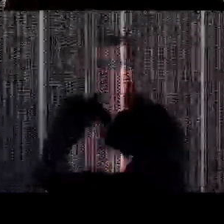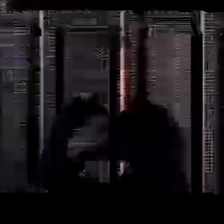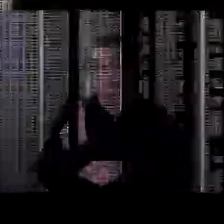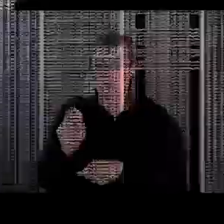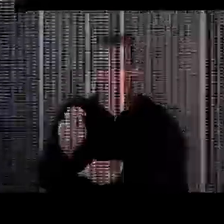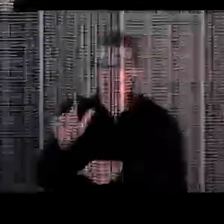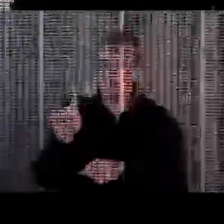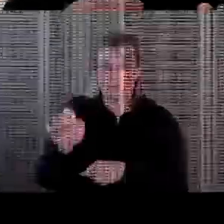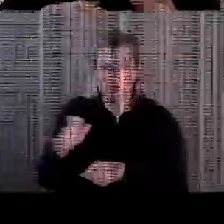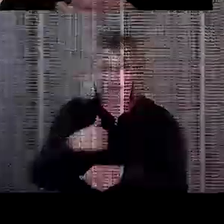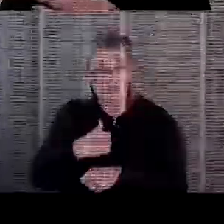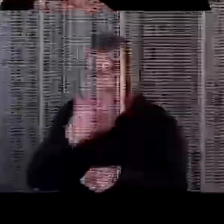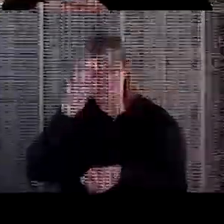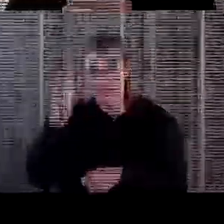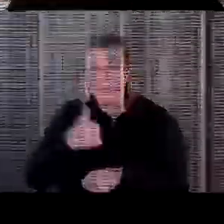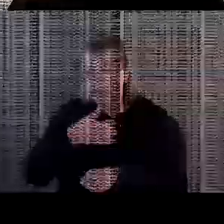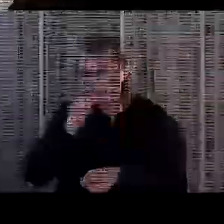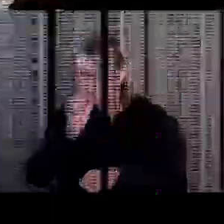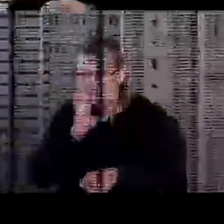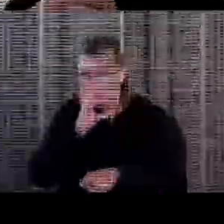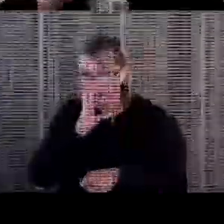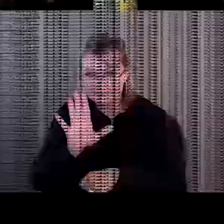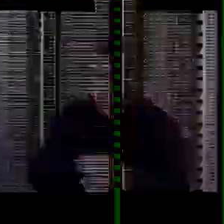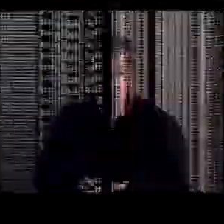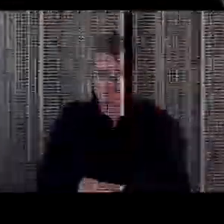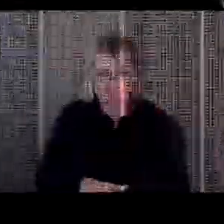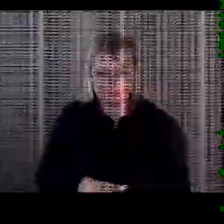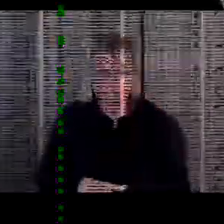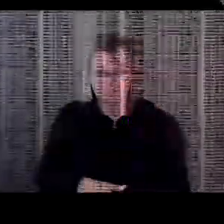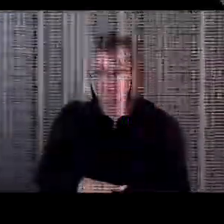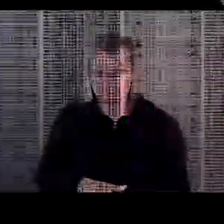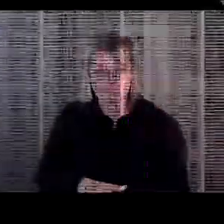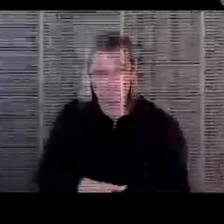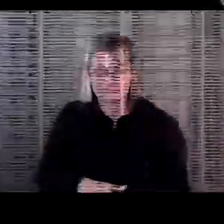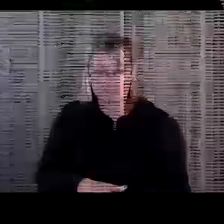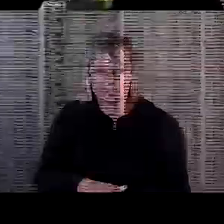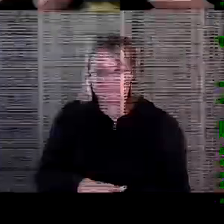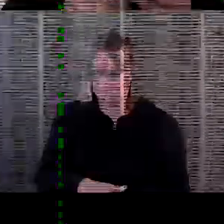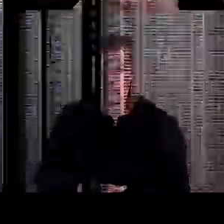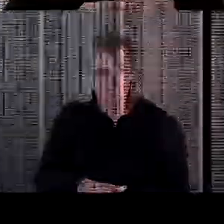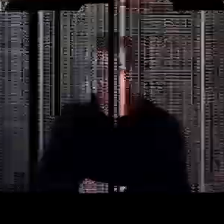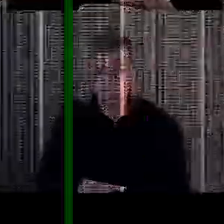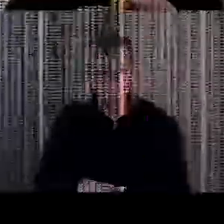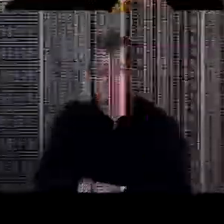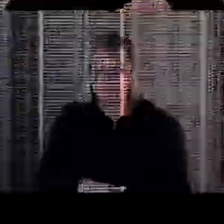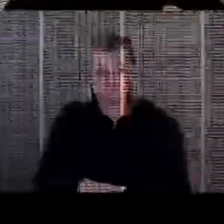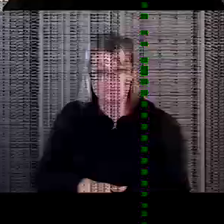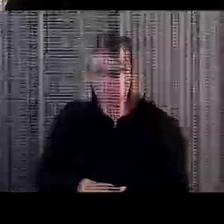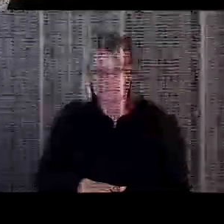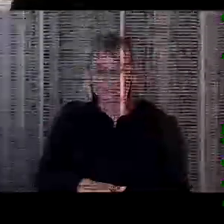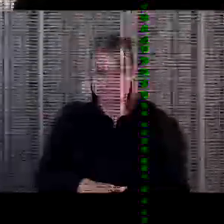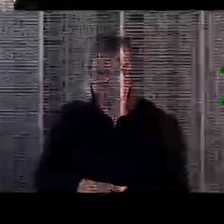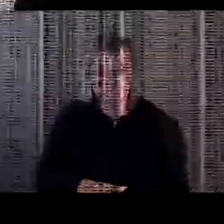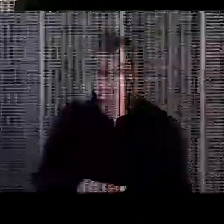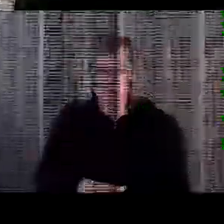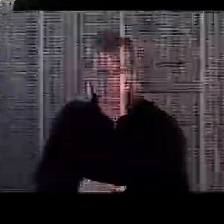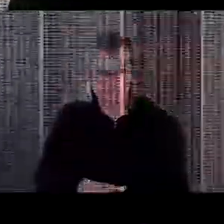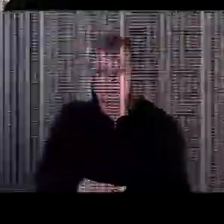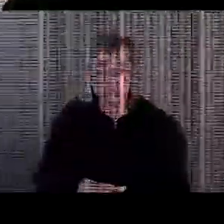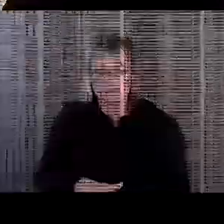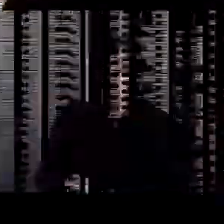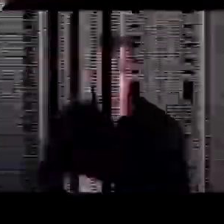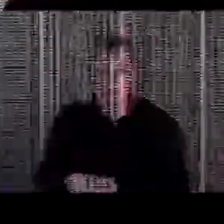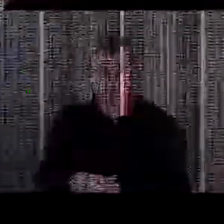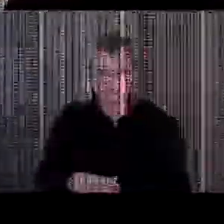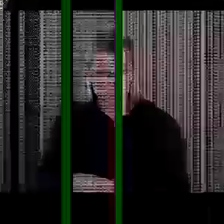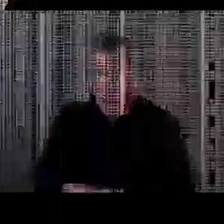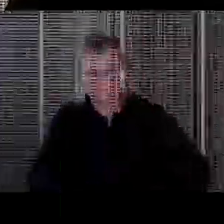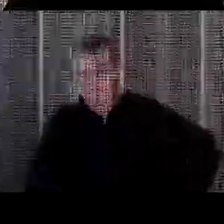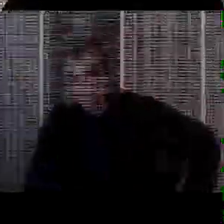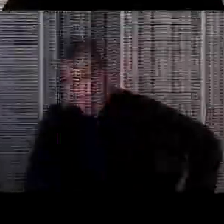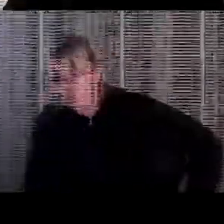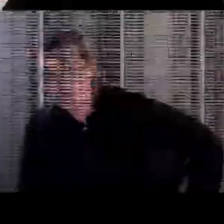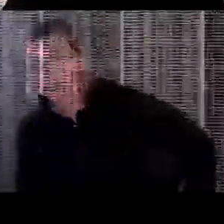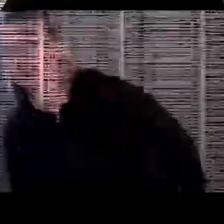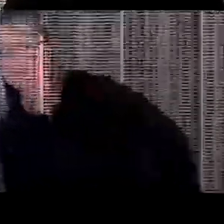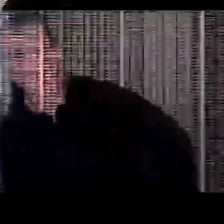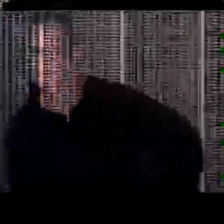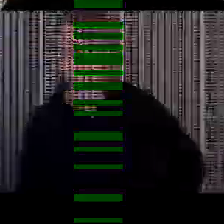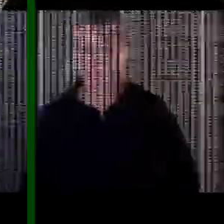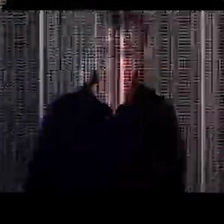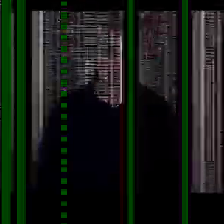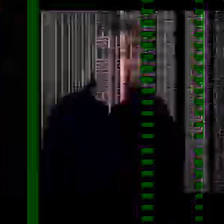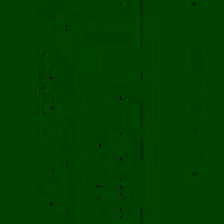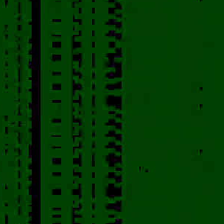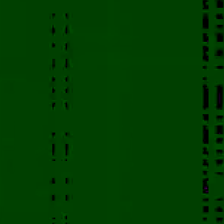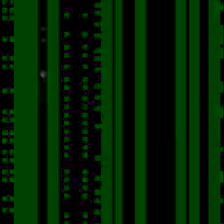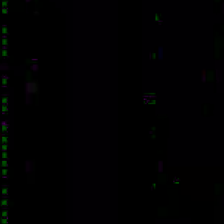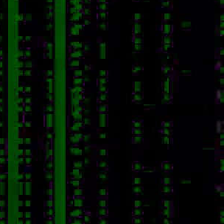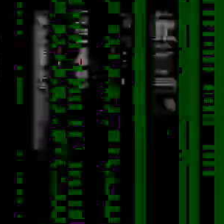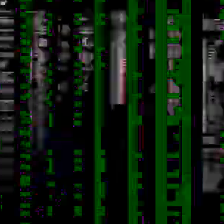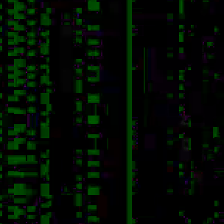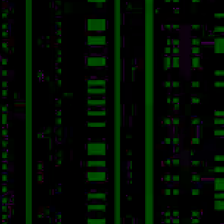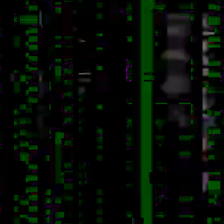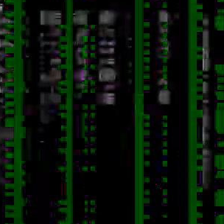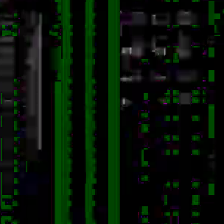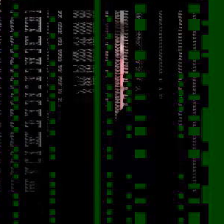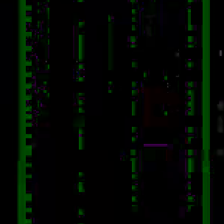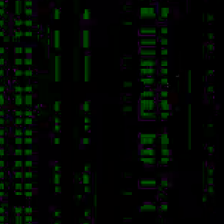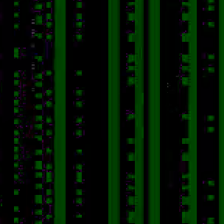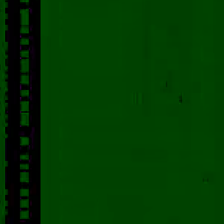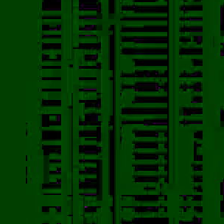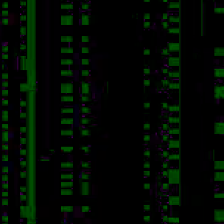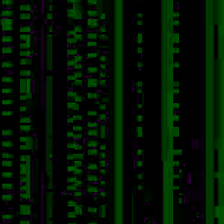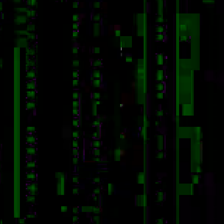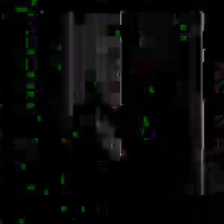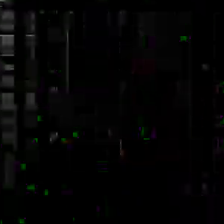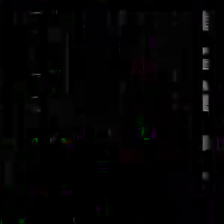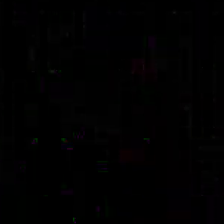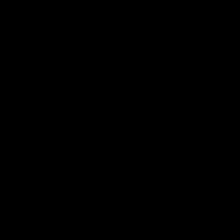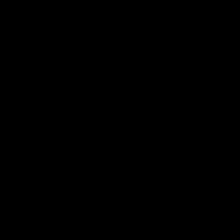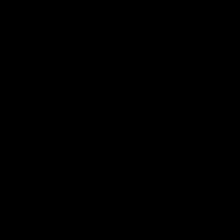forgive me, I need to have a sip of water. Another screen reader user, Michelle was